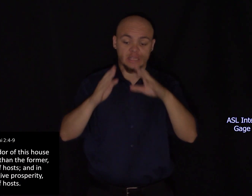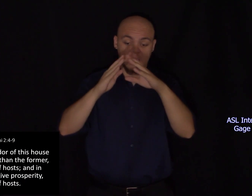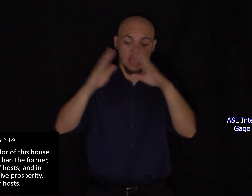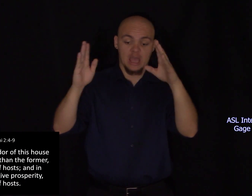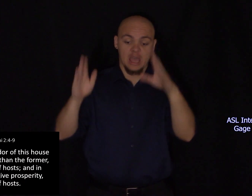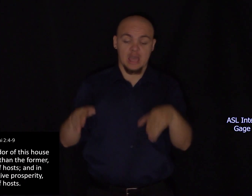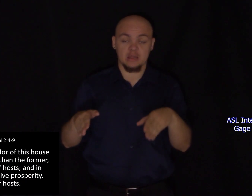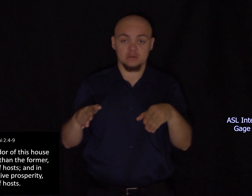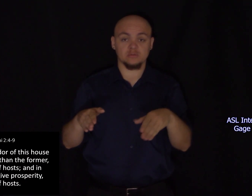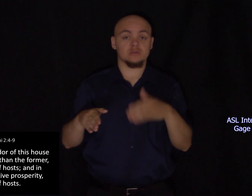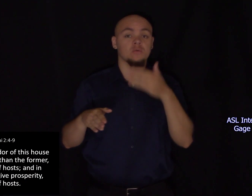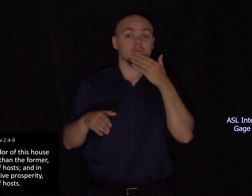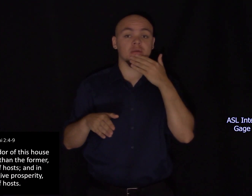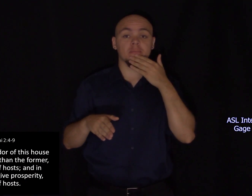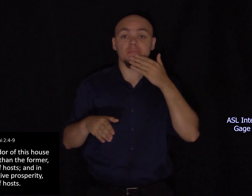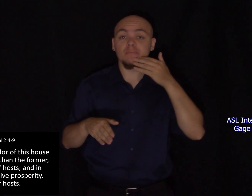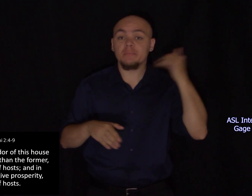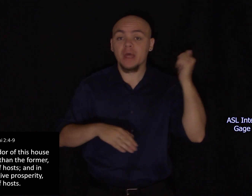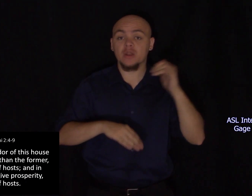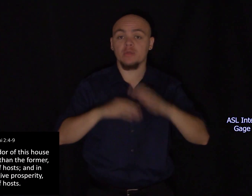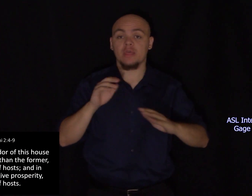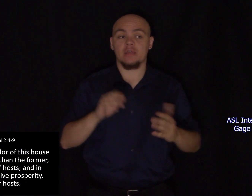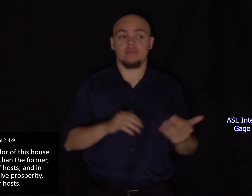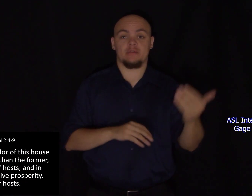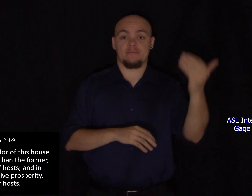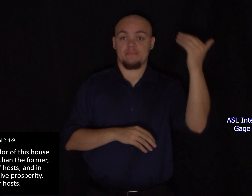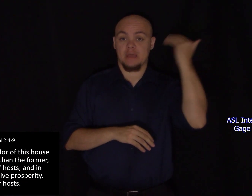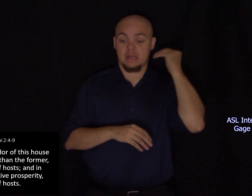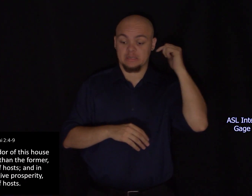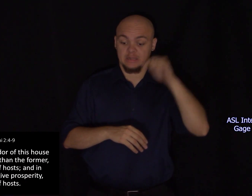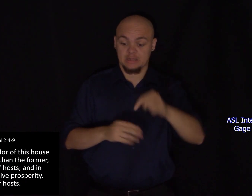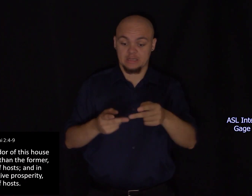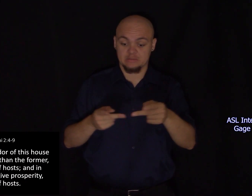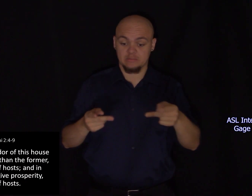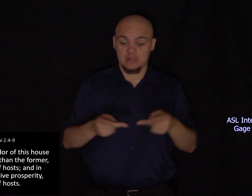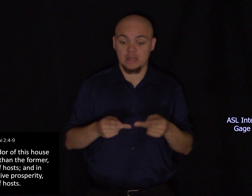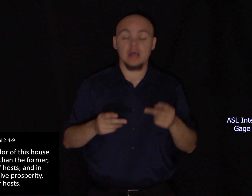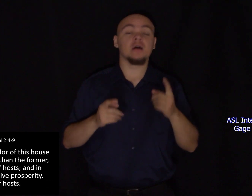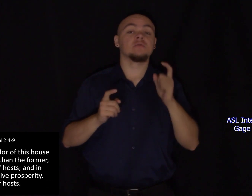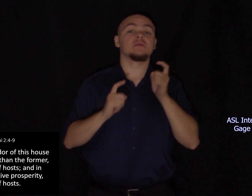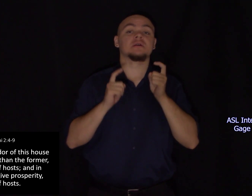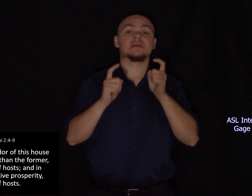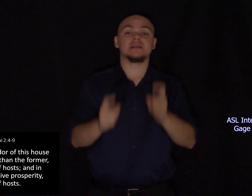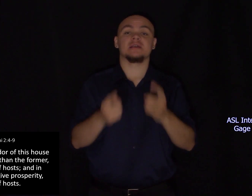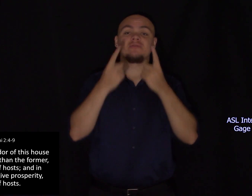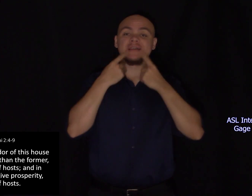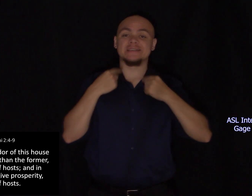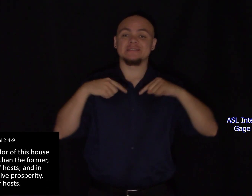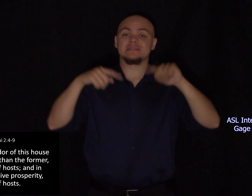this house shall be greater than the former says the Lord of hosts and in this place I will give